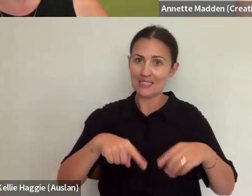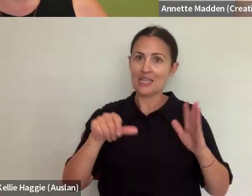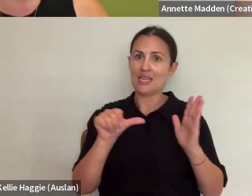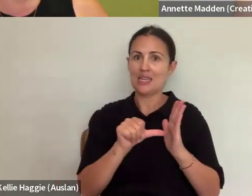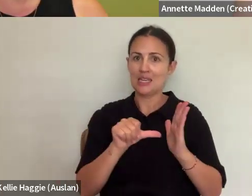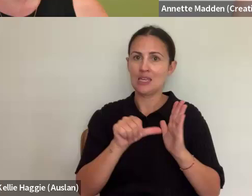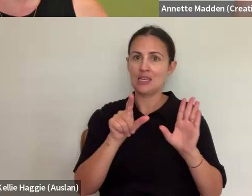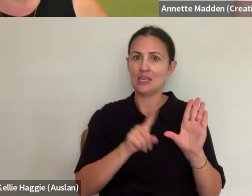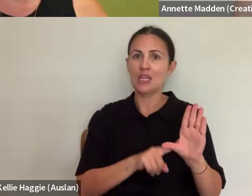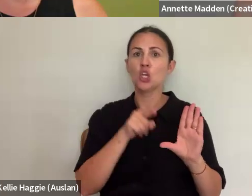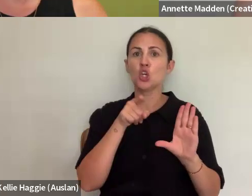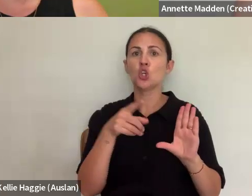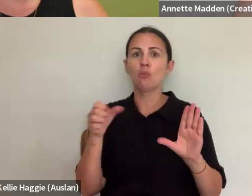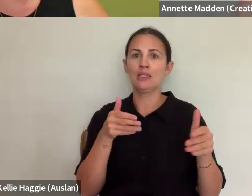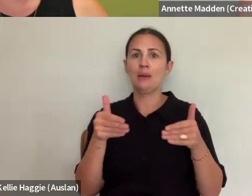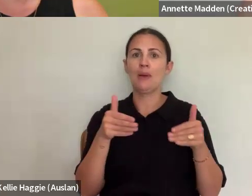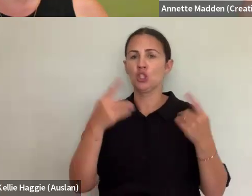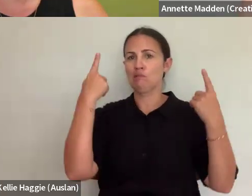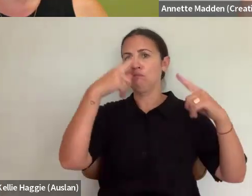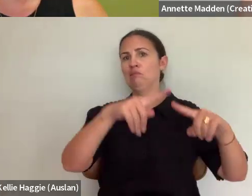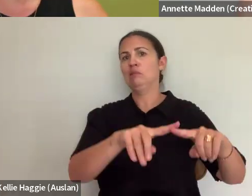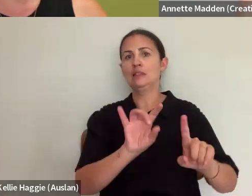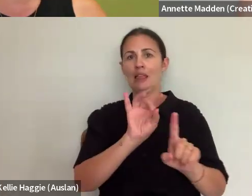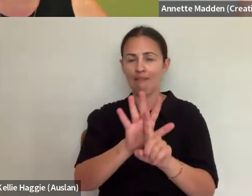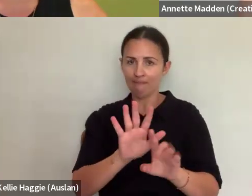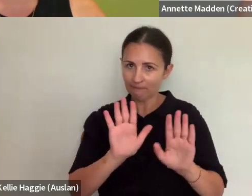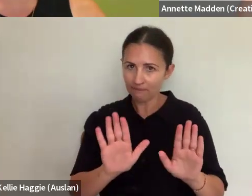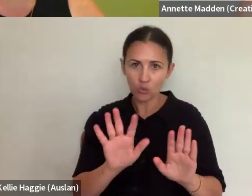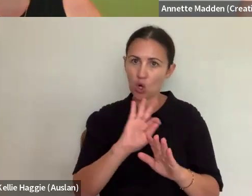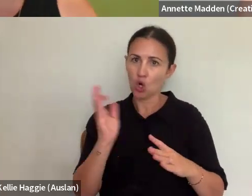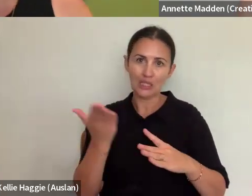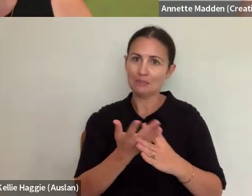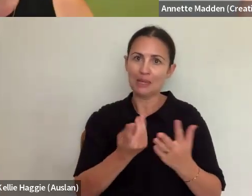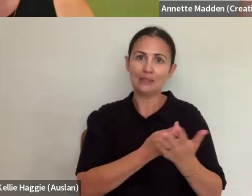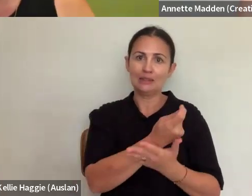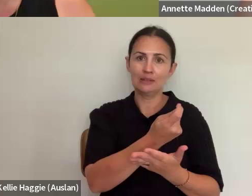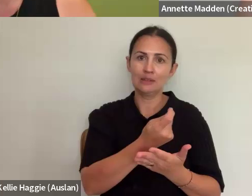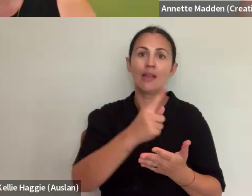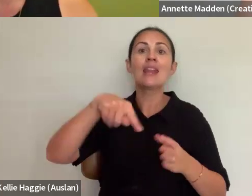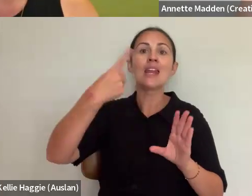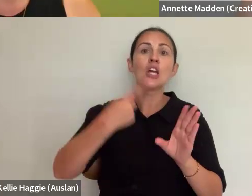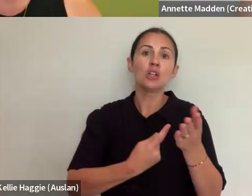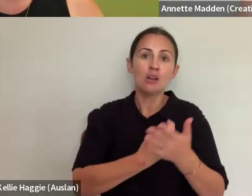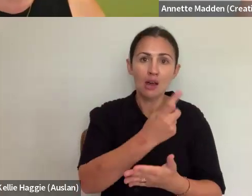future planning, it's important to note that, that that will be paid in this current financial year